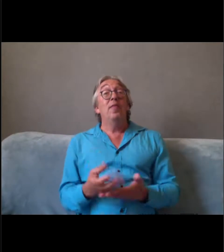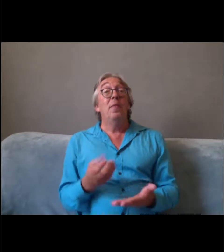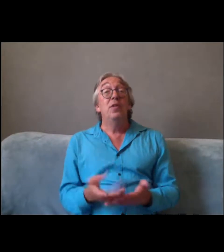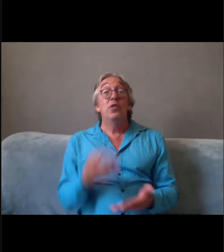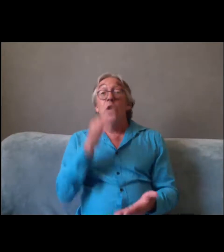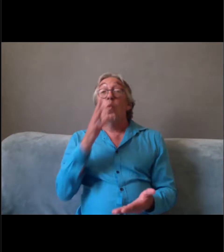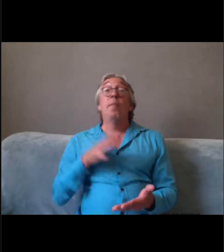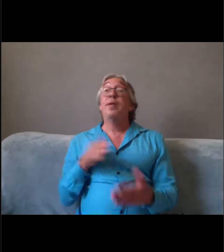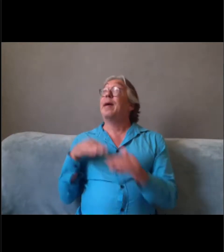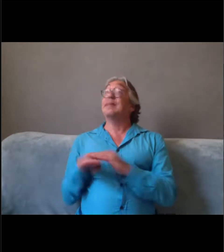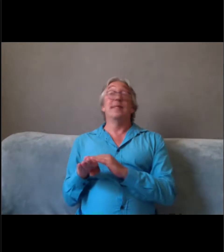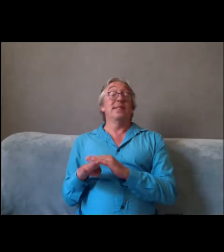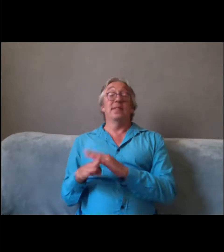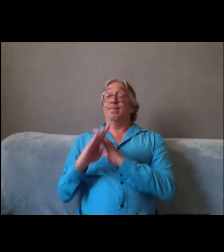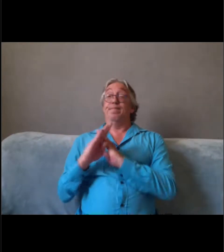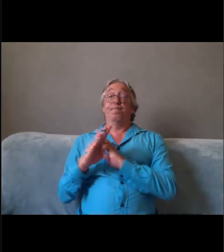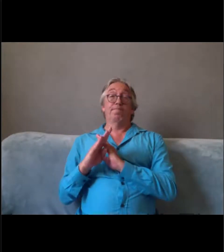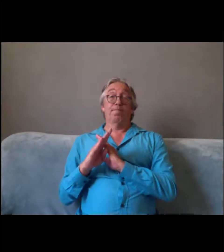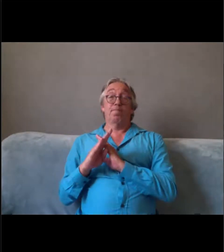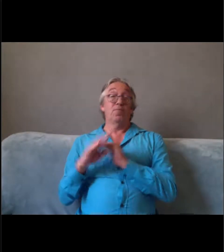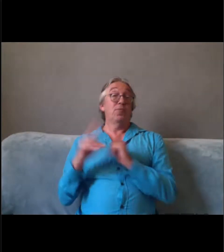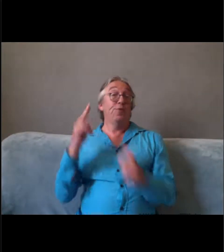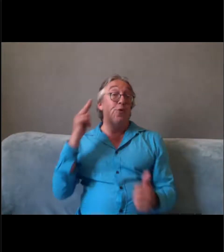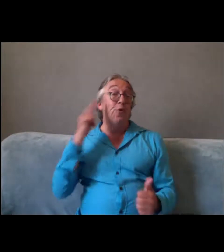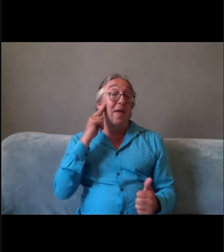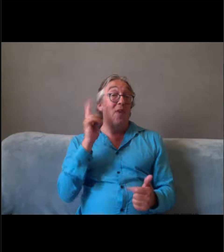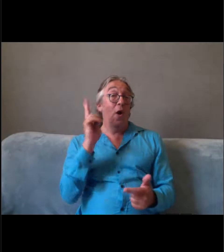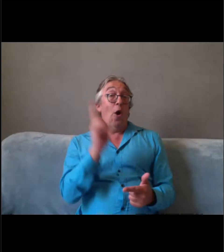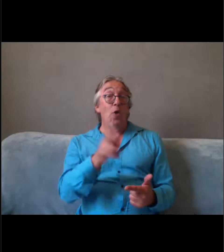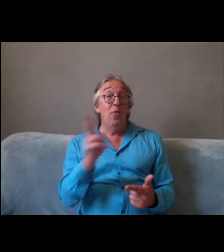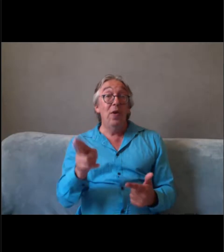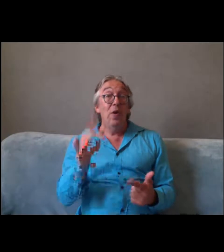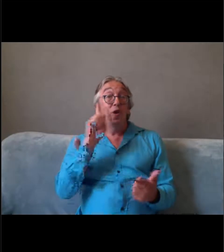We are really open to see how we can enhance